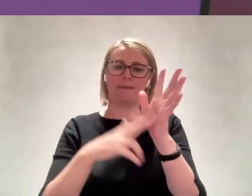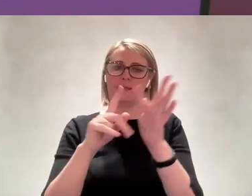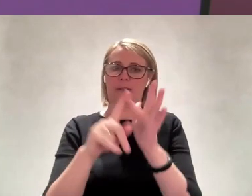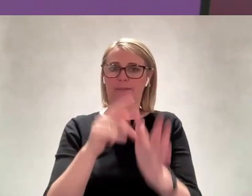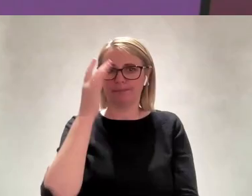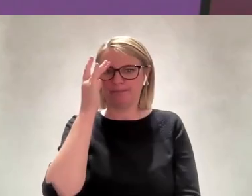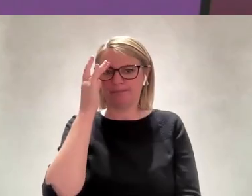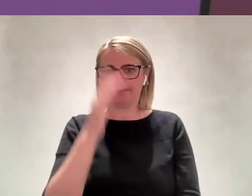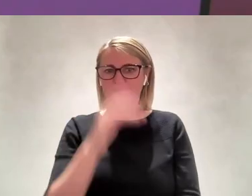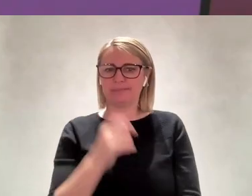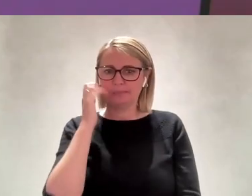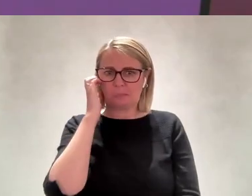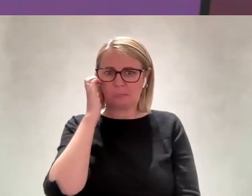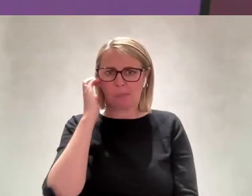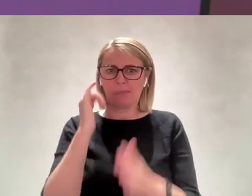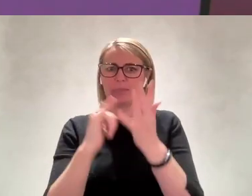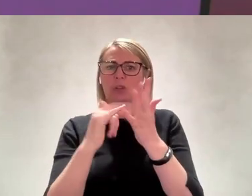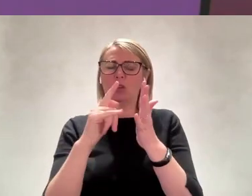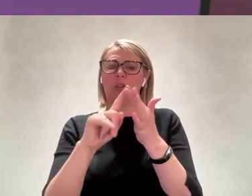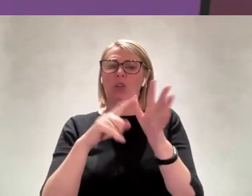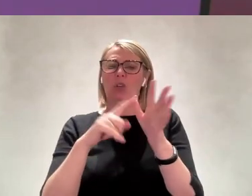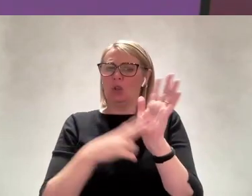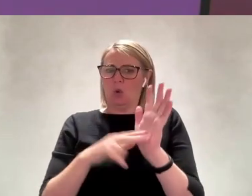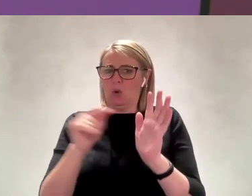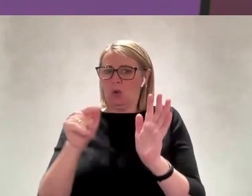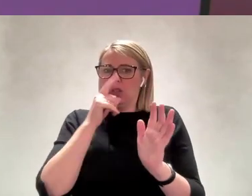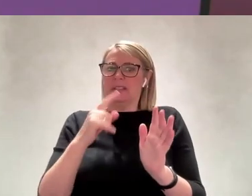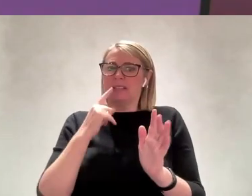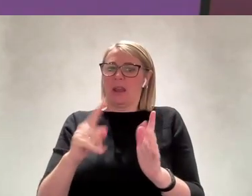Sean, could you outline for us what information should never